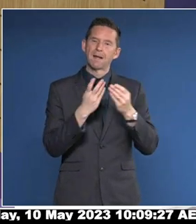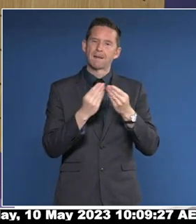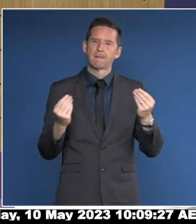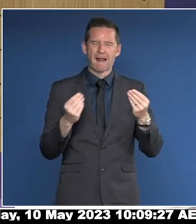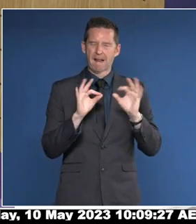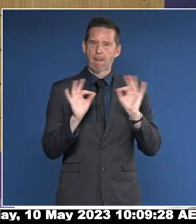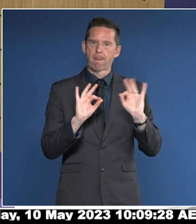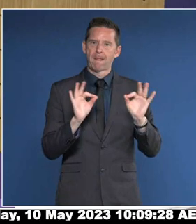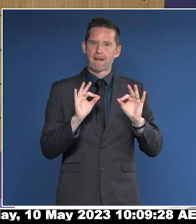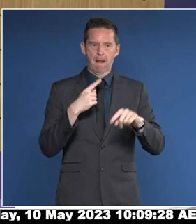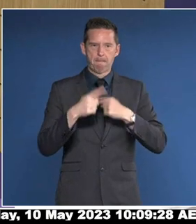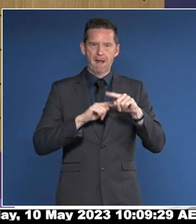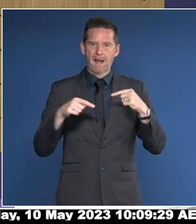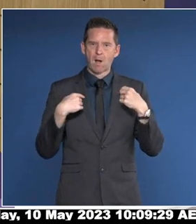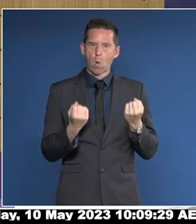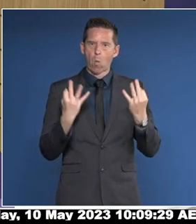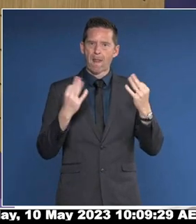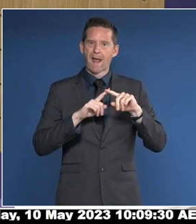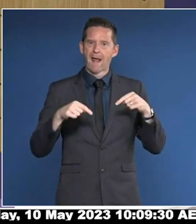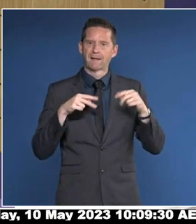Yes. COMMISSIONER MASON: And what does that phrase mean to you?